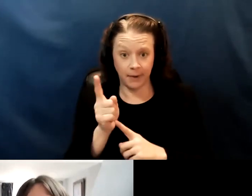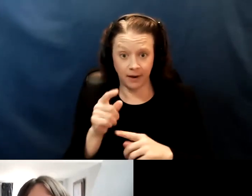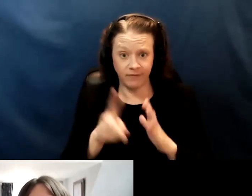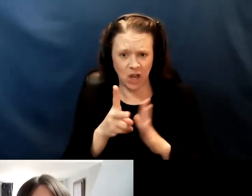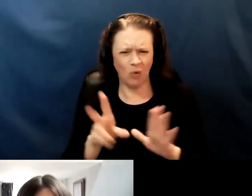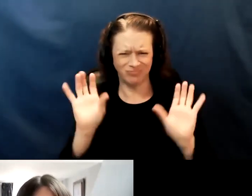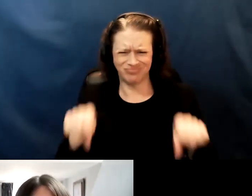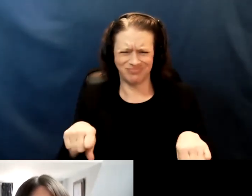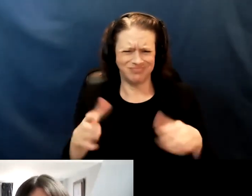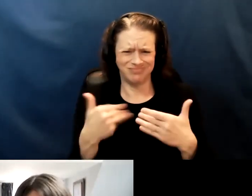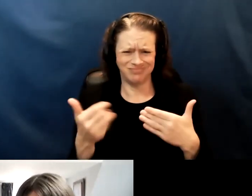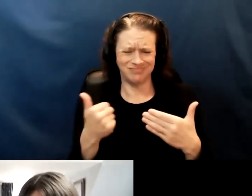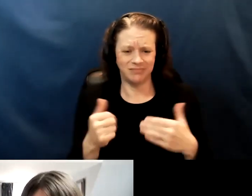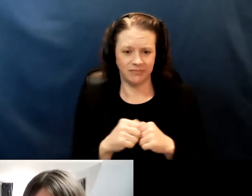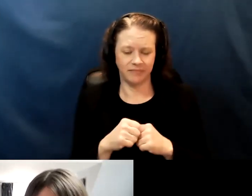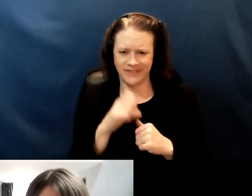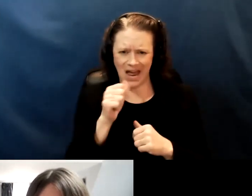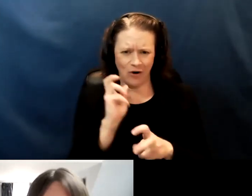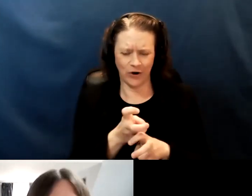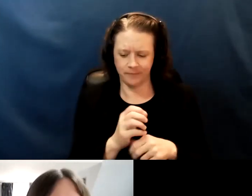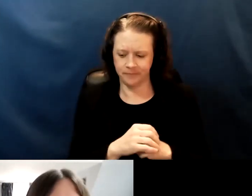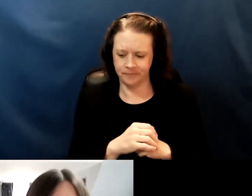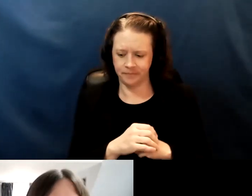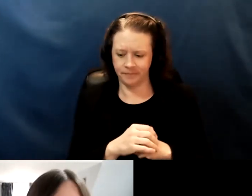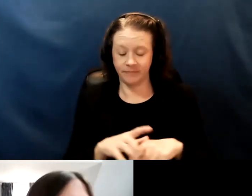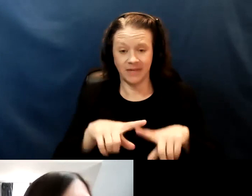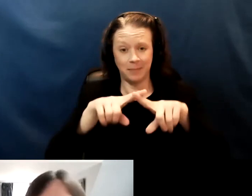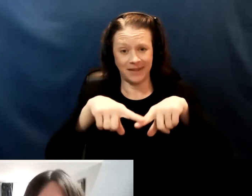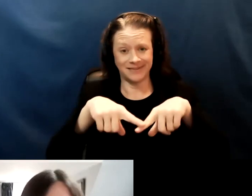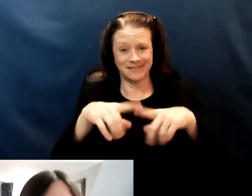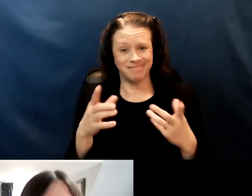Yep. So it depends. Uh-huh.